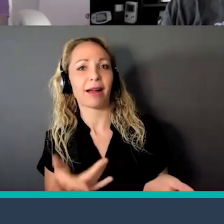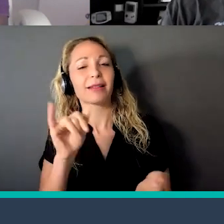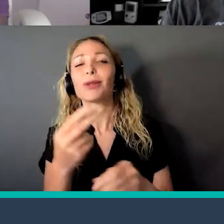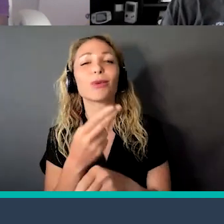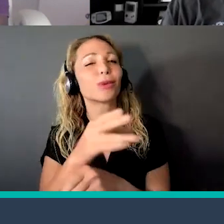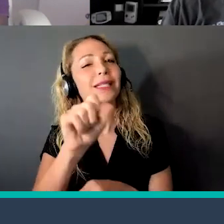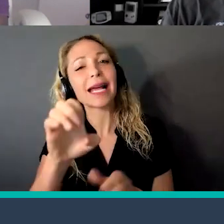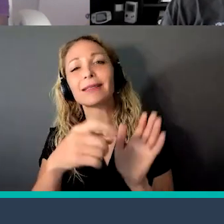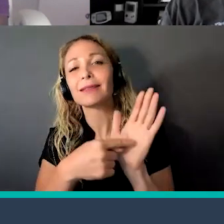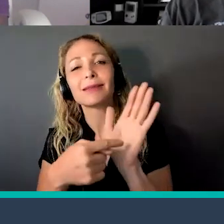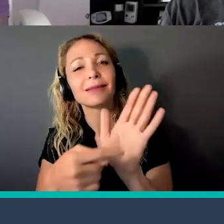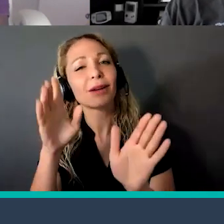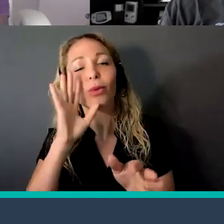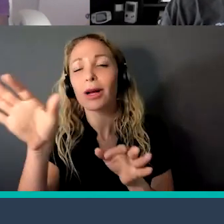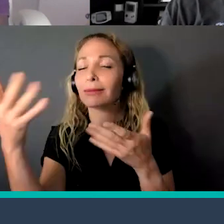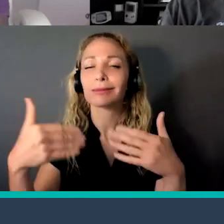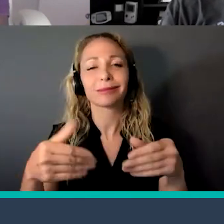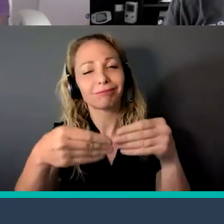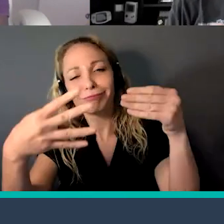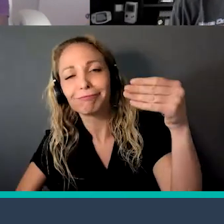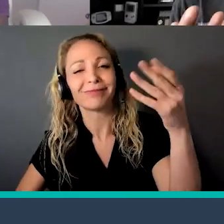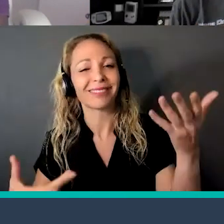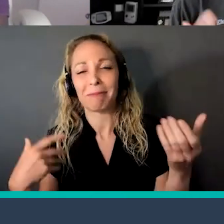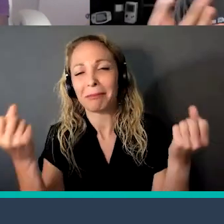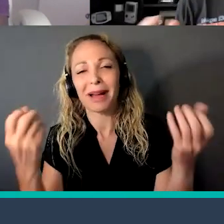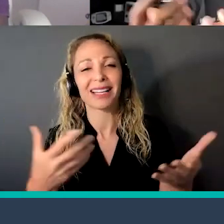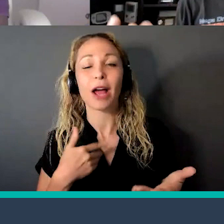THAT HAS A PROPRIETARY SET OF DATA TO SEE IF CUSTOM